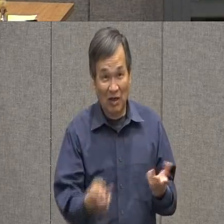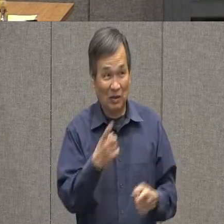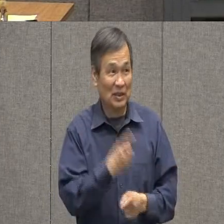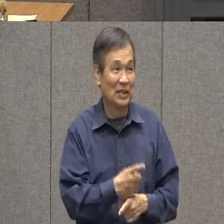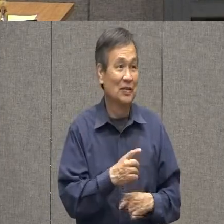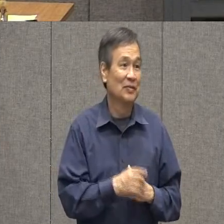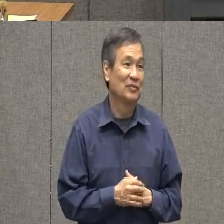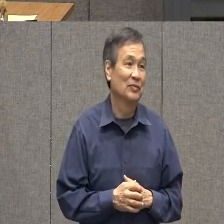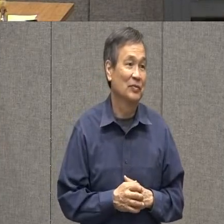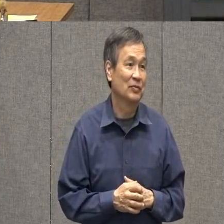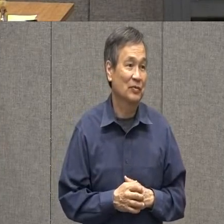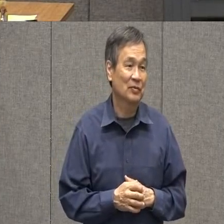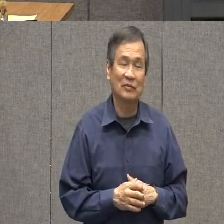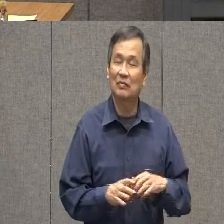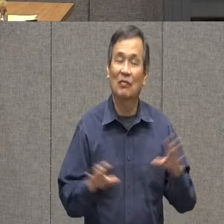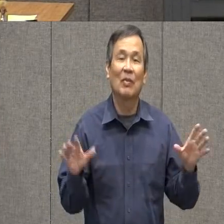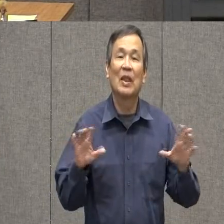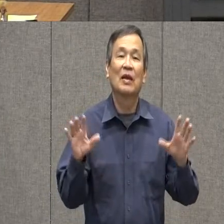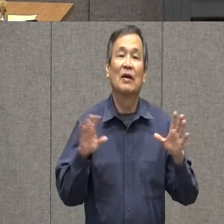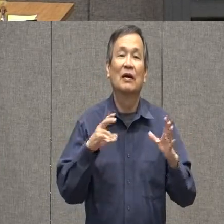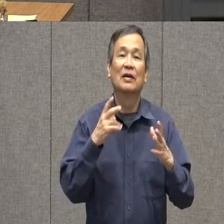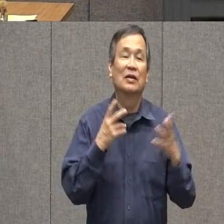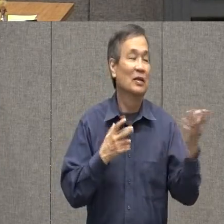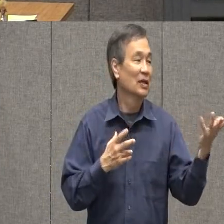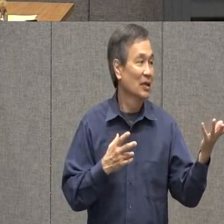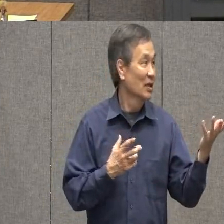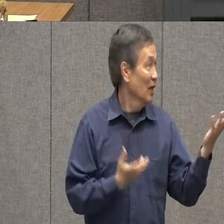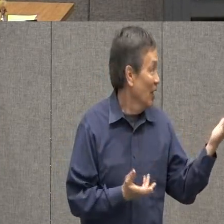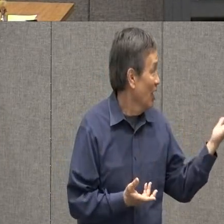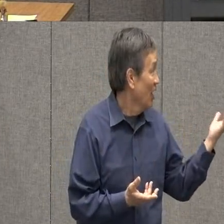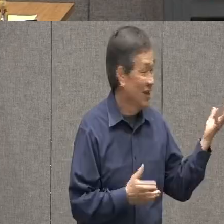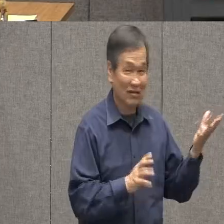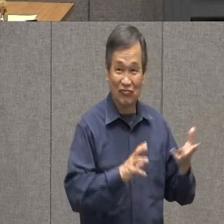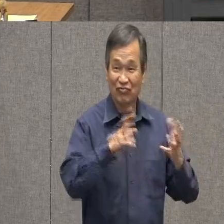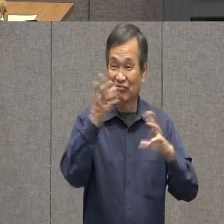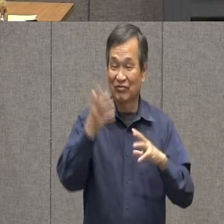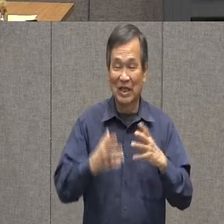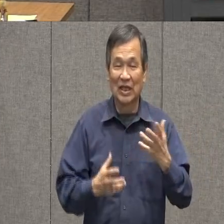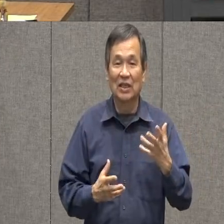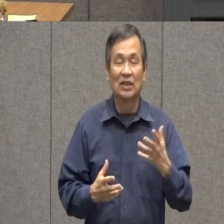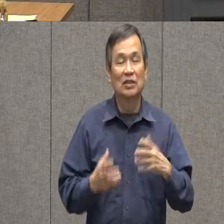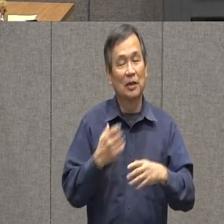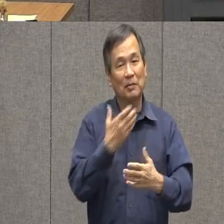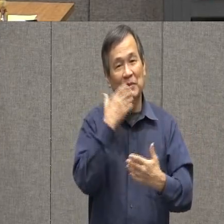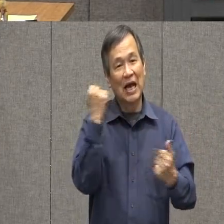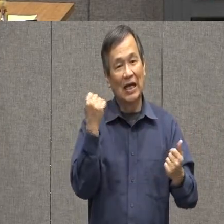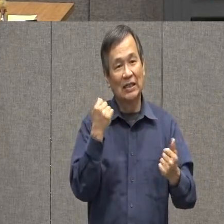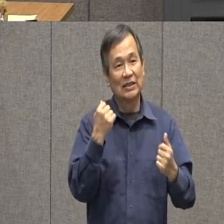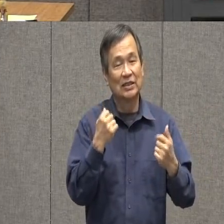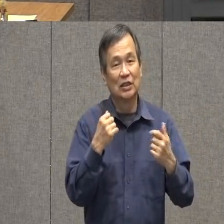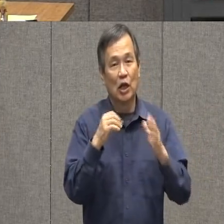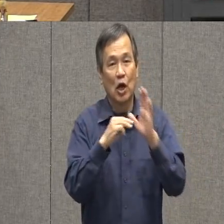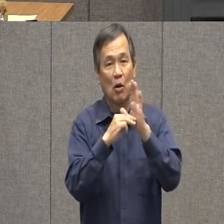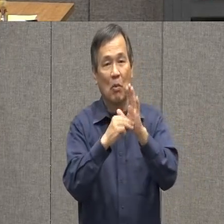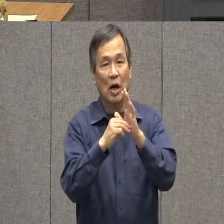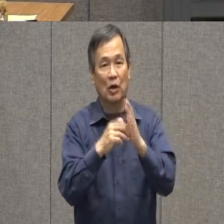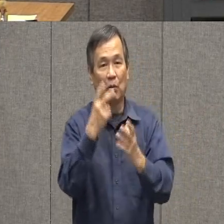And if she wobbles and falls, I can't draw her. So both feet on the ground is a good idea